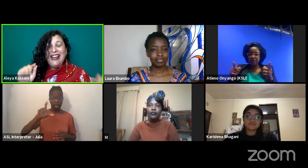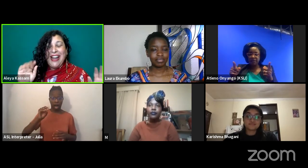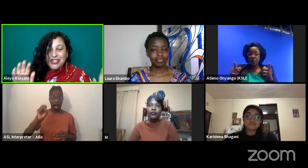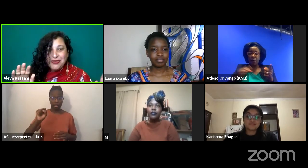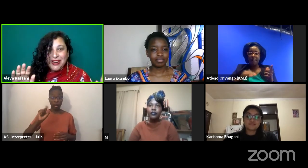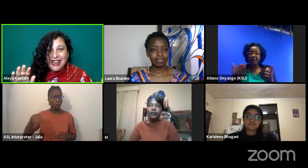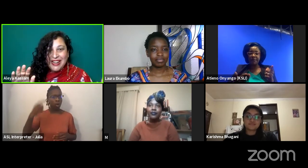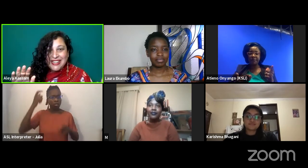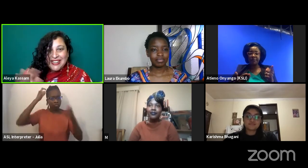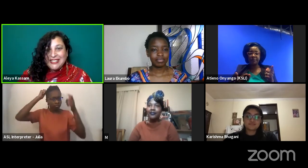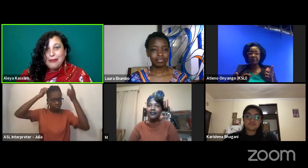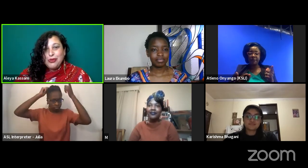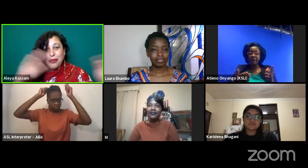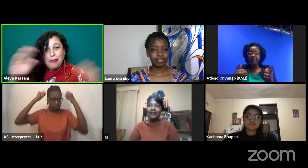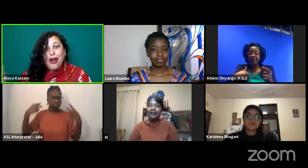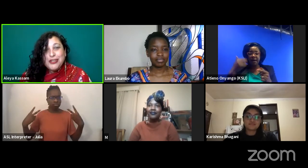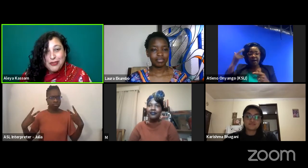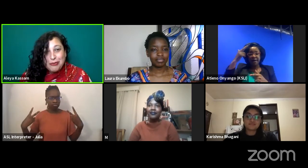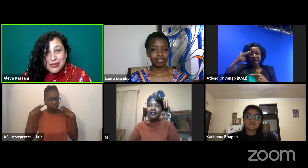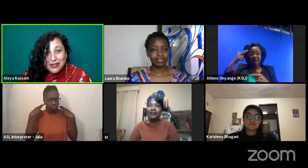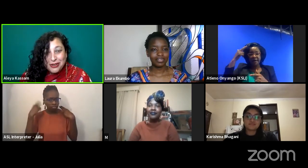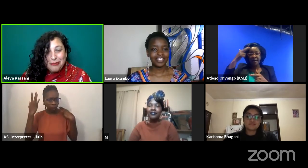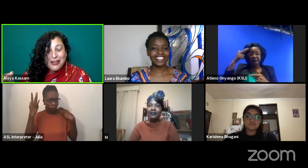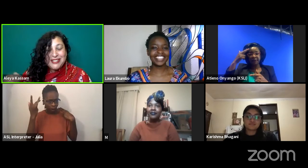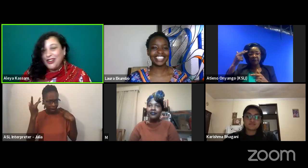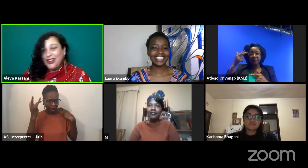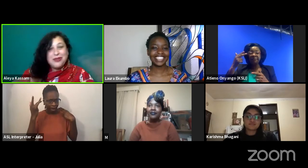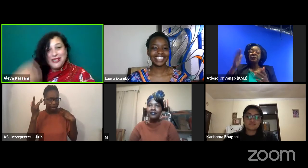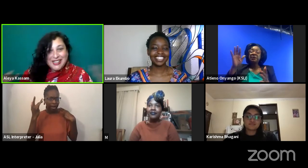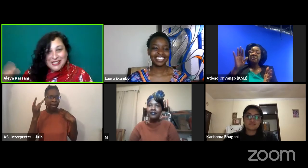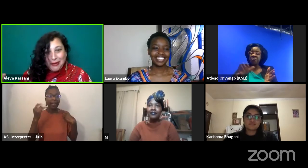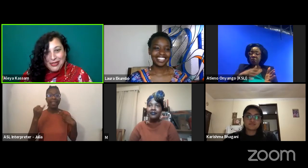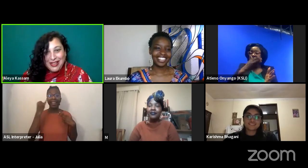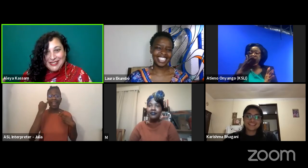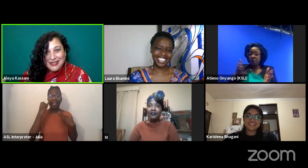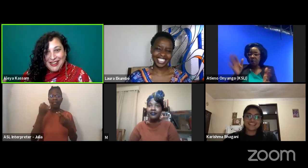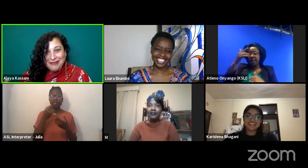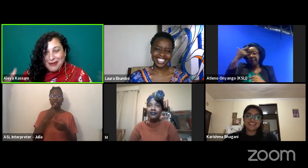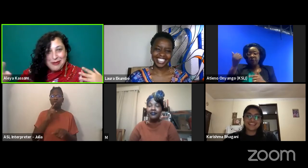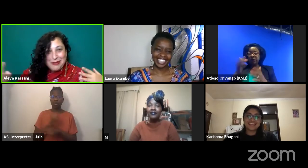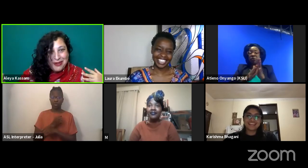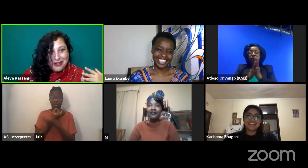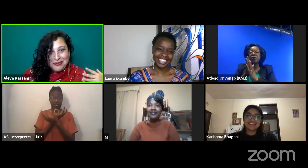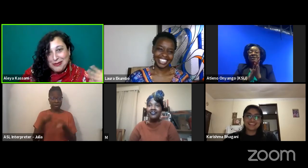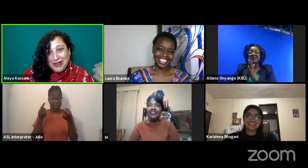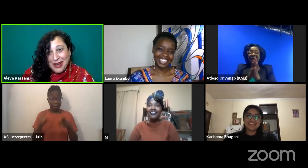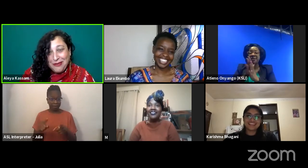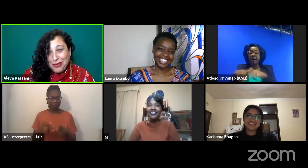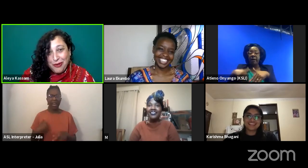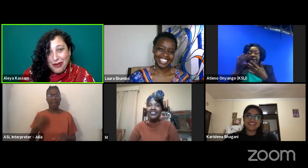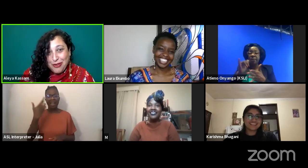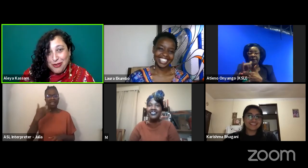And I just realized that I skipped over the part of the musical, because I got so excited about that. And maybe when somebody Laura Moraa,